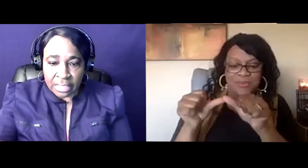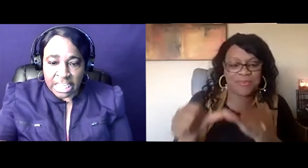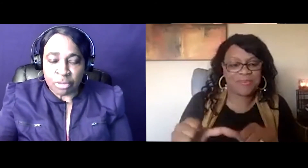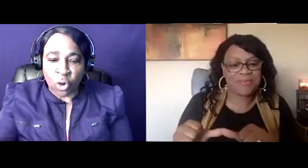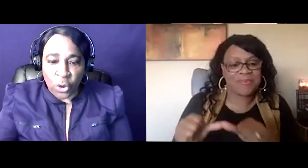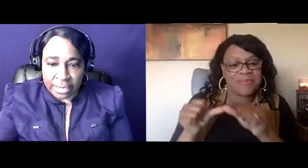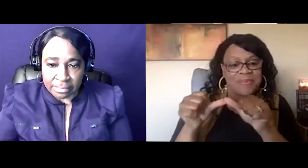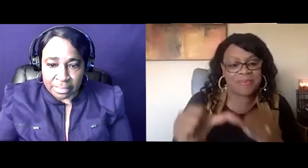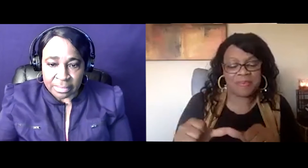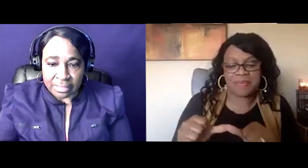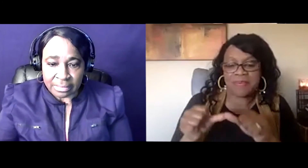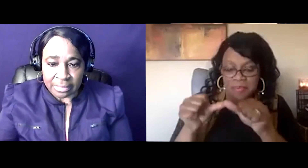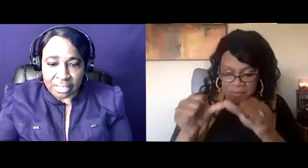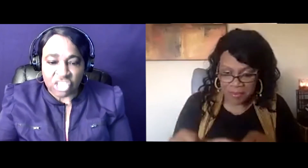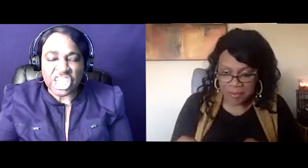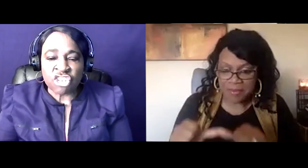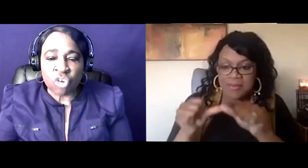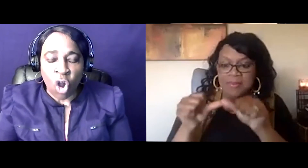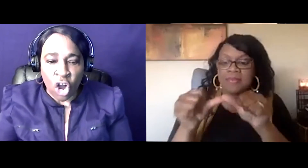Keep going. Continue on.